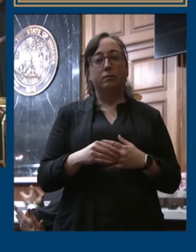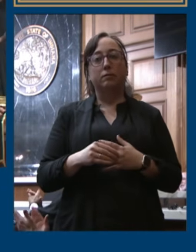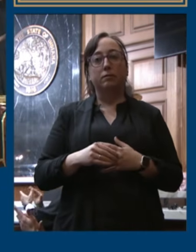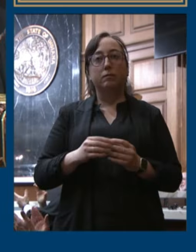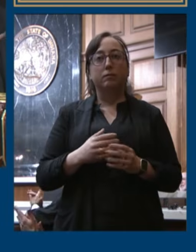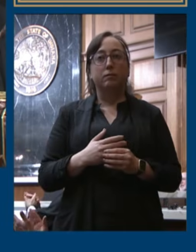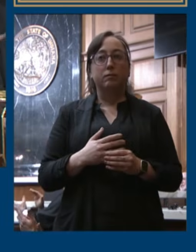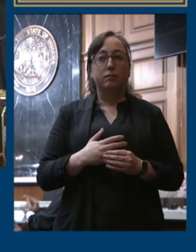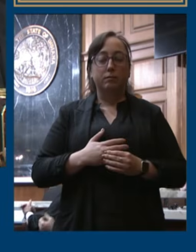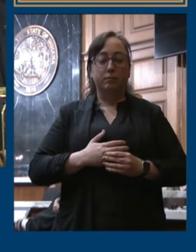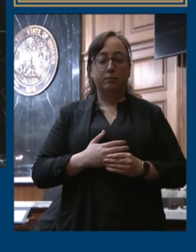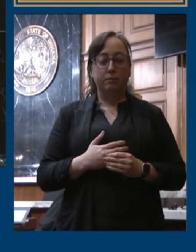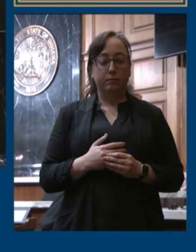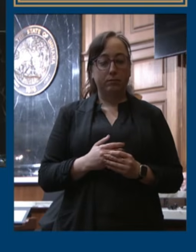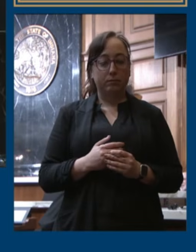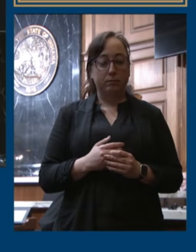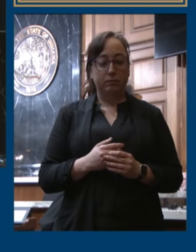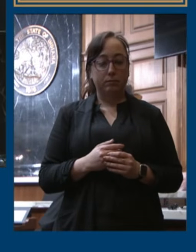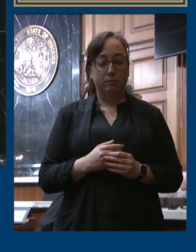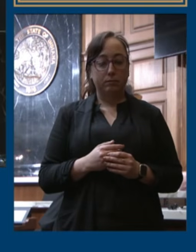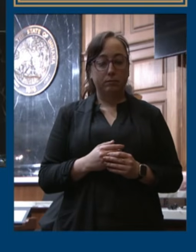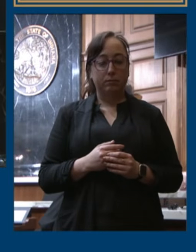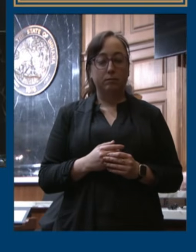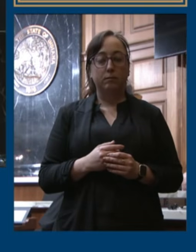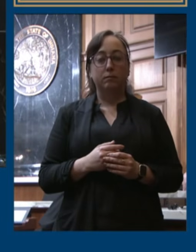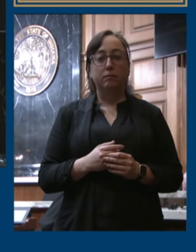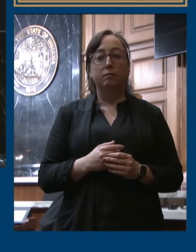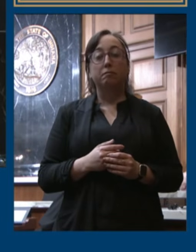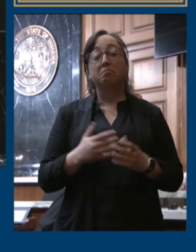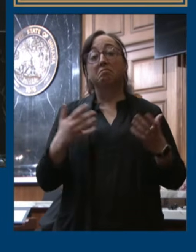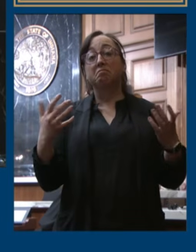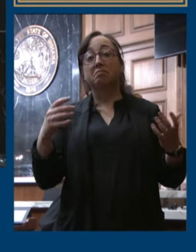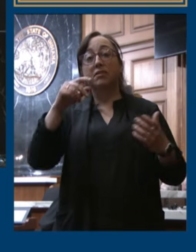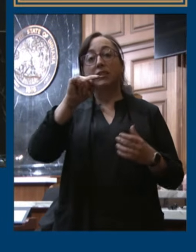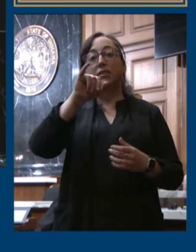WELL, SPEAKING OF TIPPECANOE COUNTY, DEPUTY